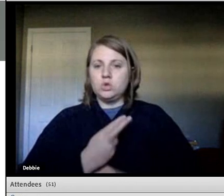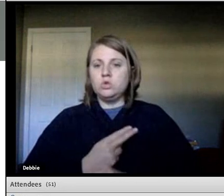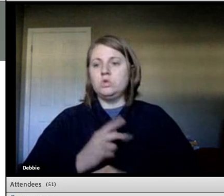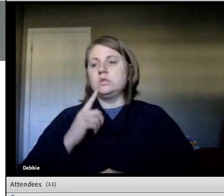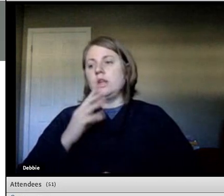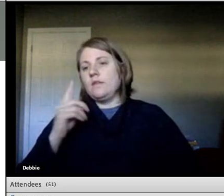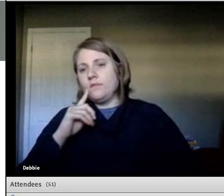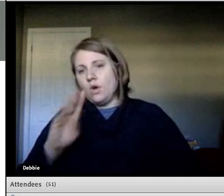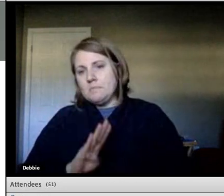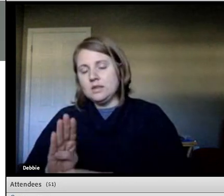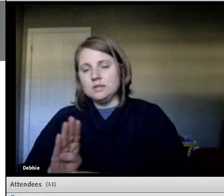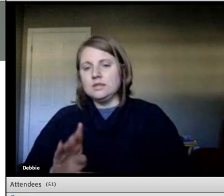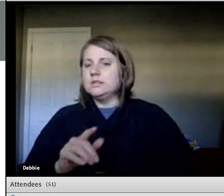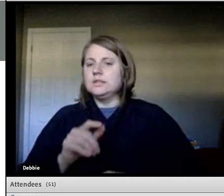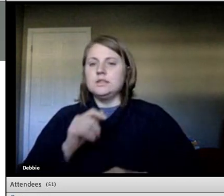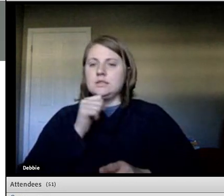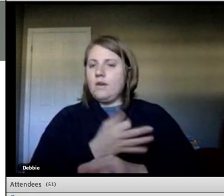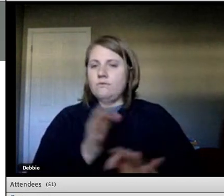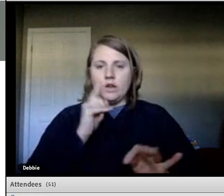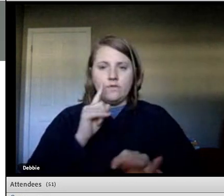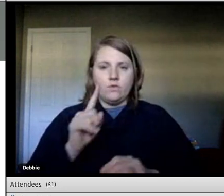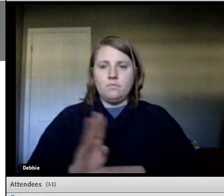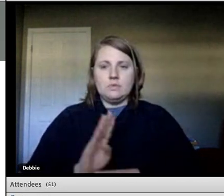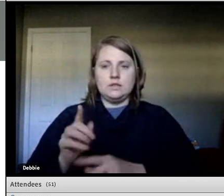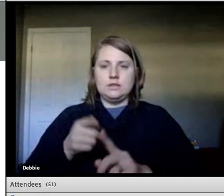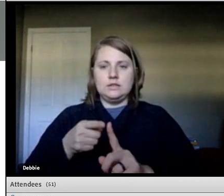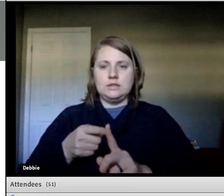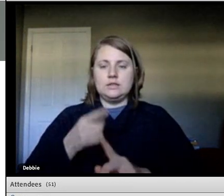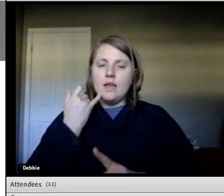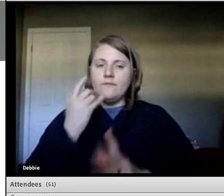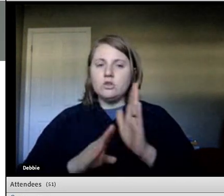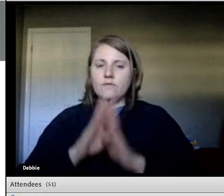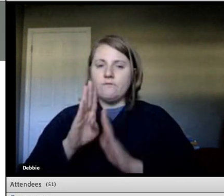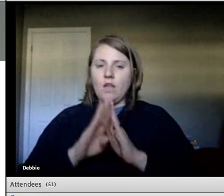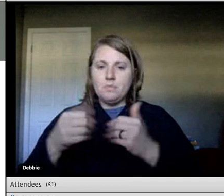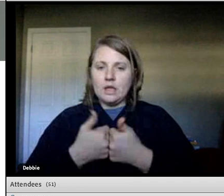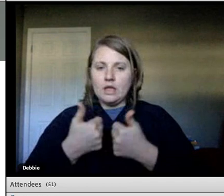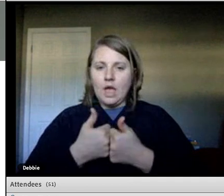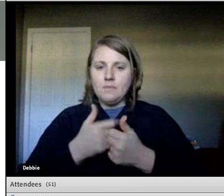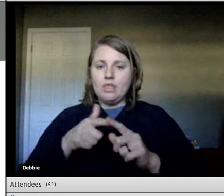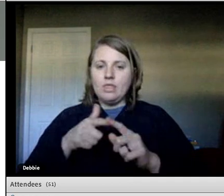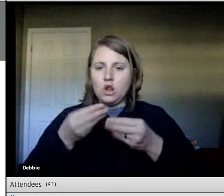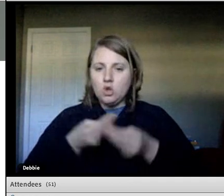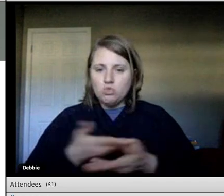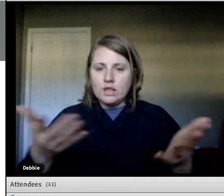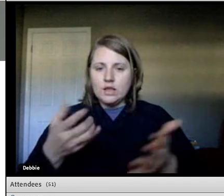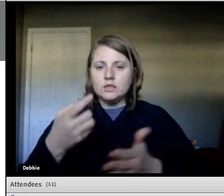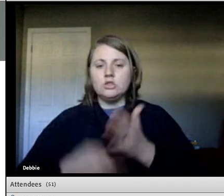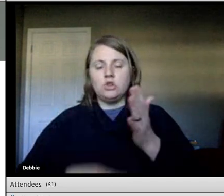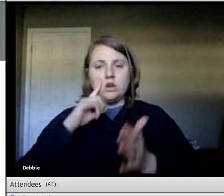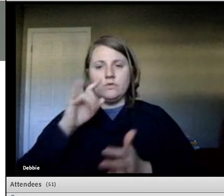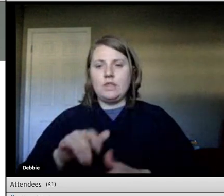so if you're developing a game and then you release it and you're going to charge for it, you cannot -- You have to pay for the software,